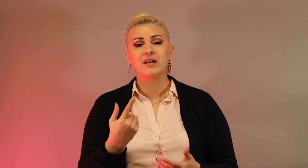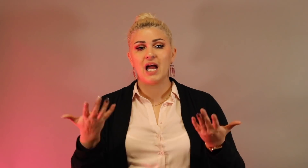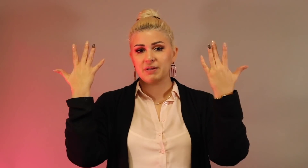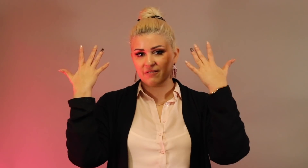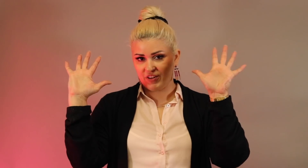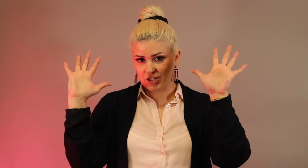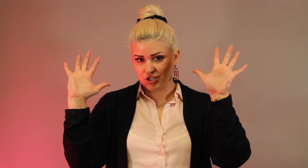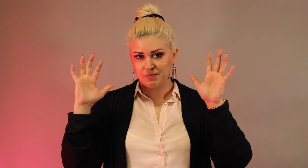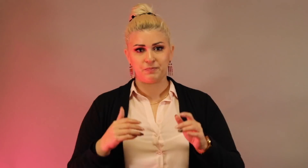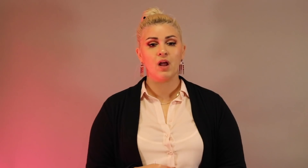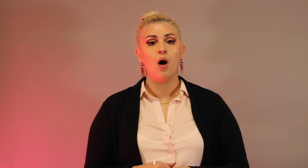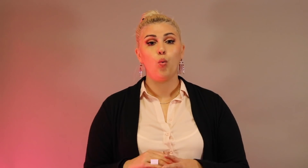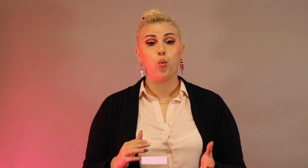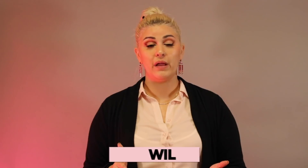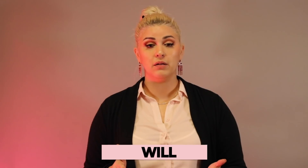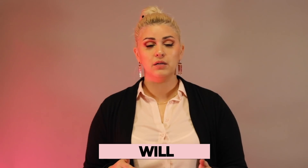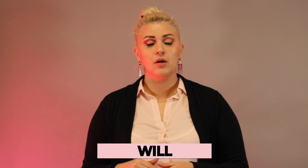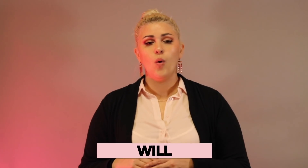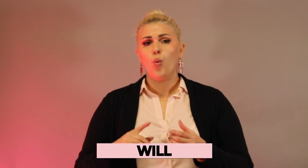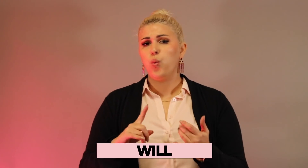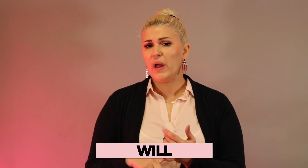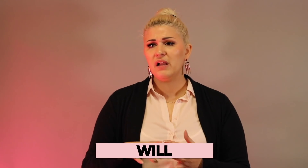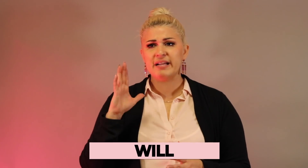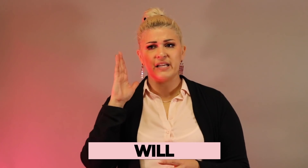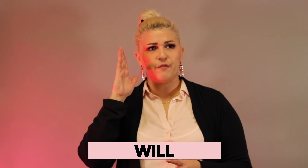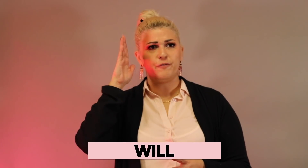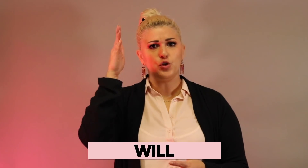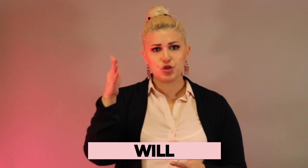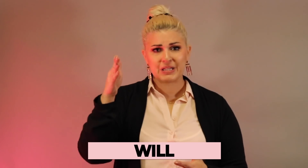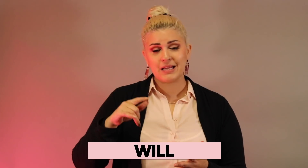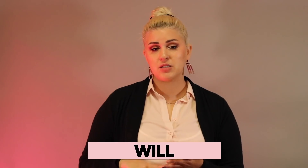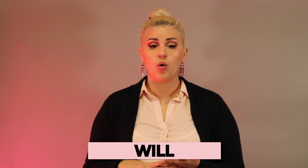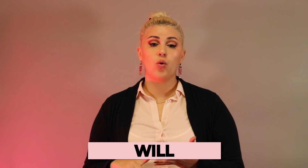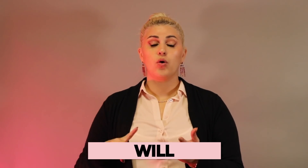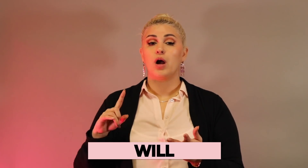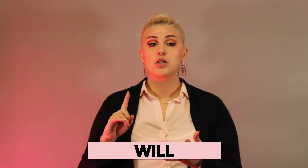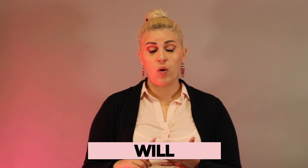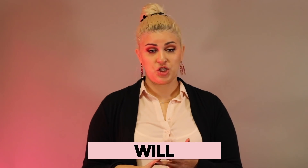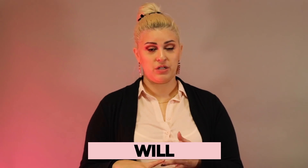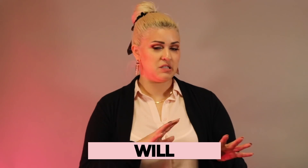One time is finish. will, will as in future tense or a question